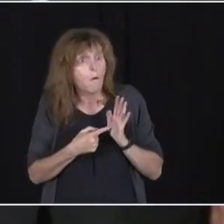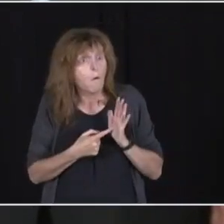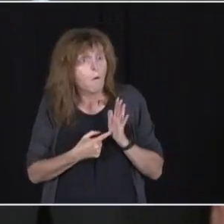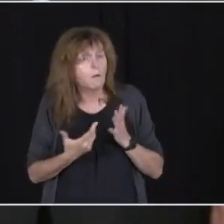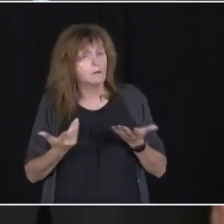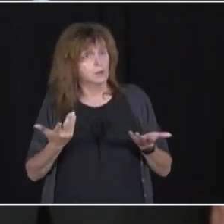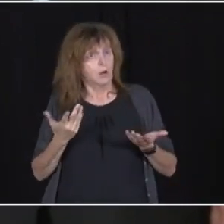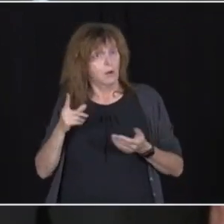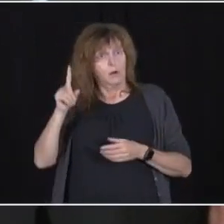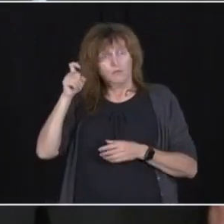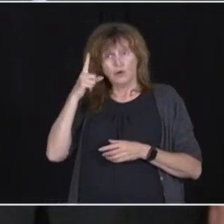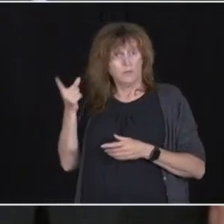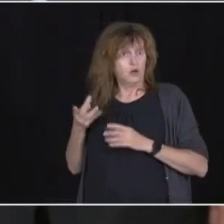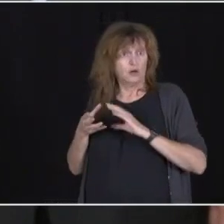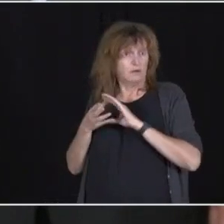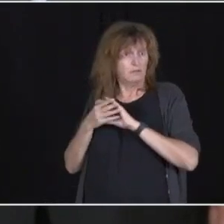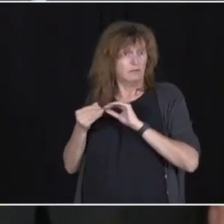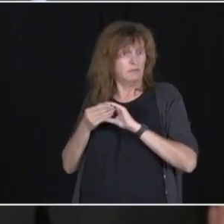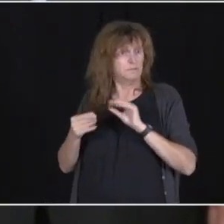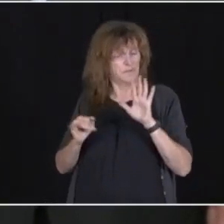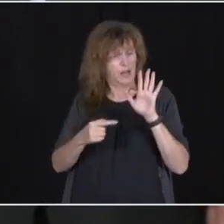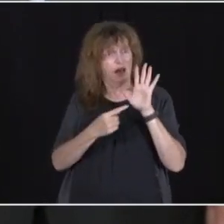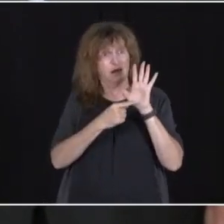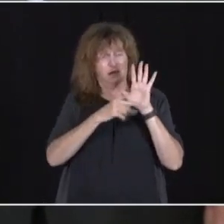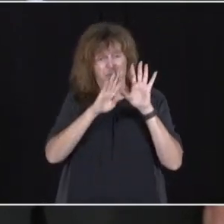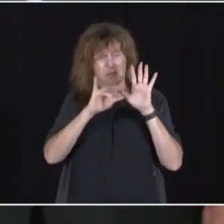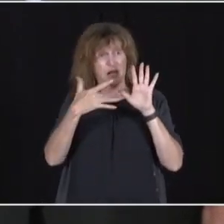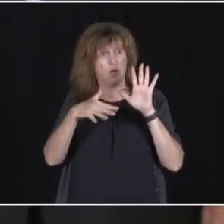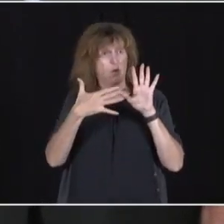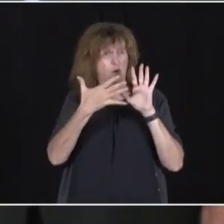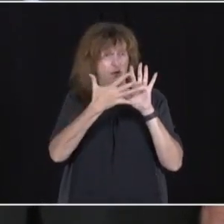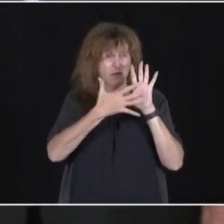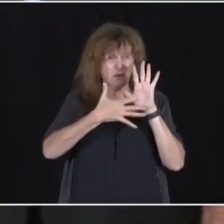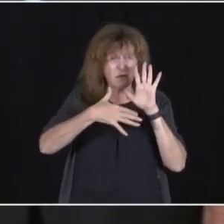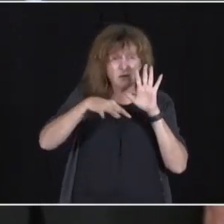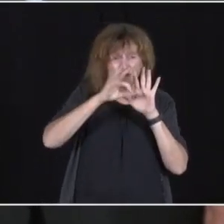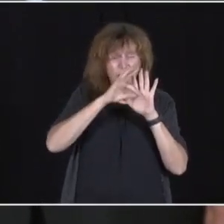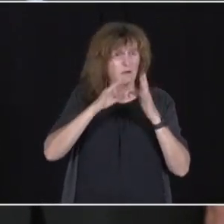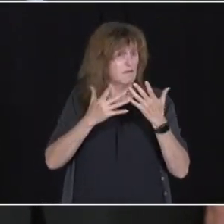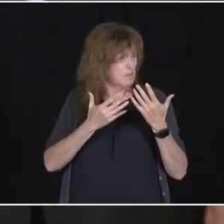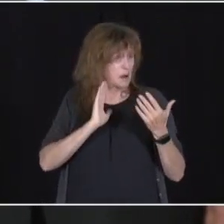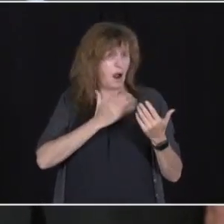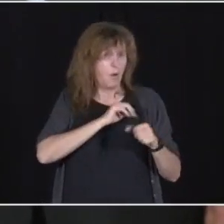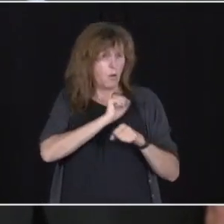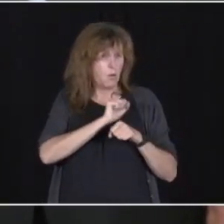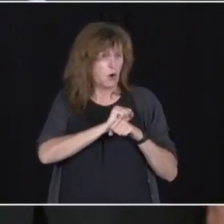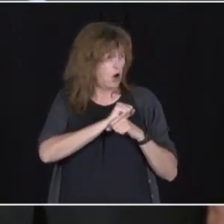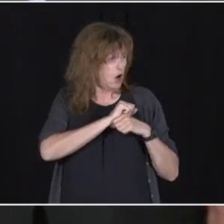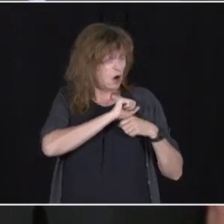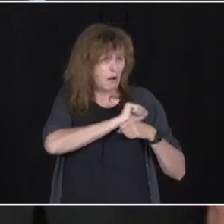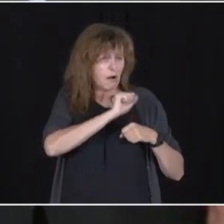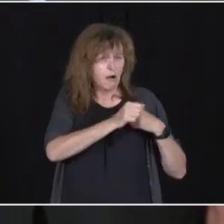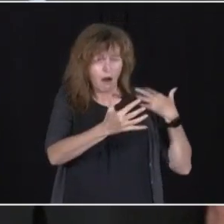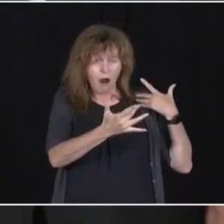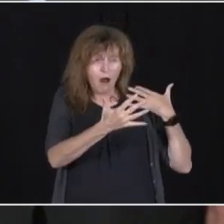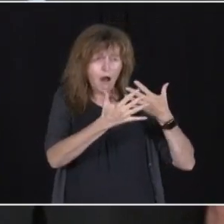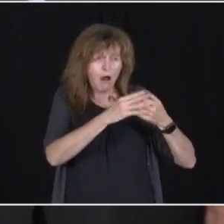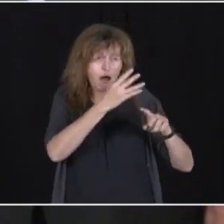this particular bill. But at the Beemer said, this is central to what we have been doing over the last number of months.